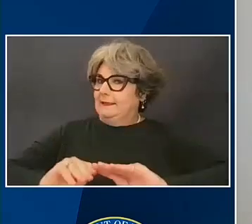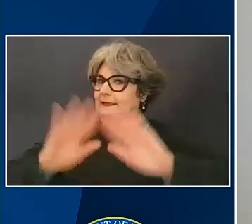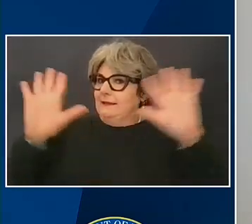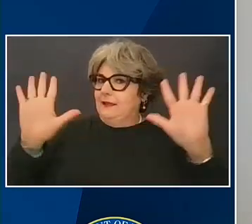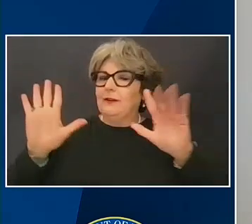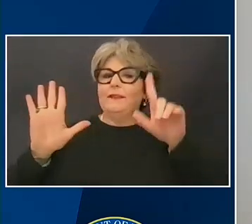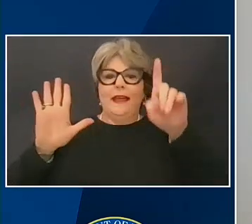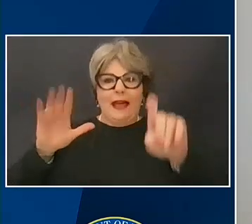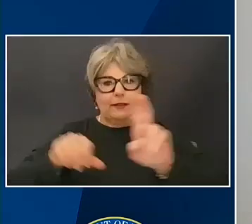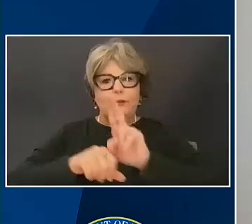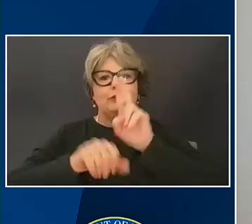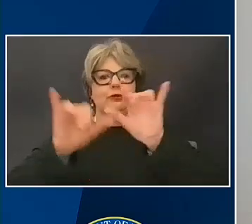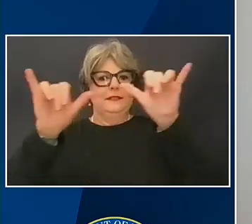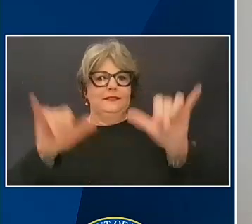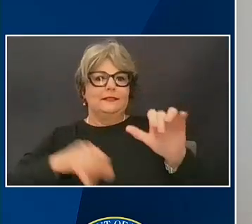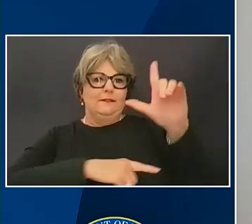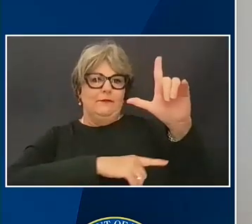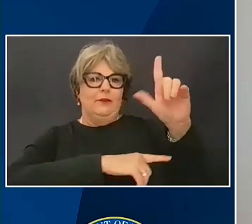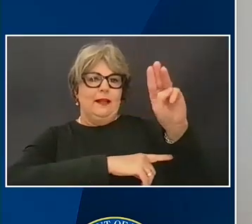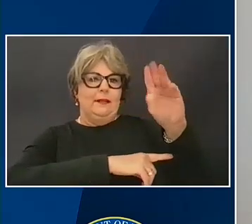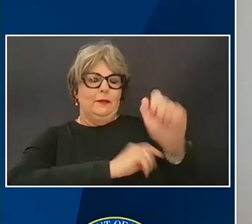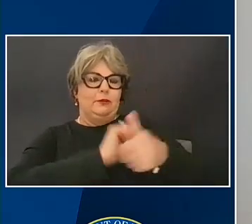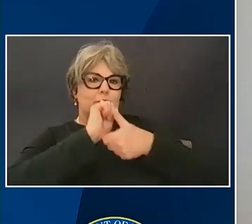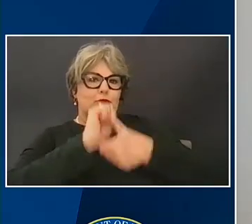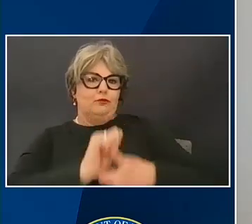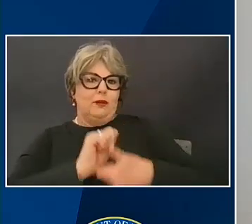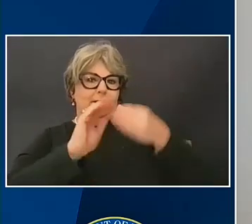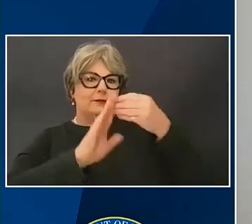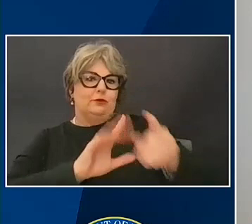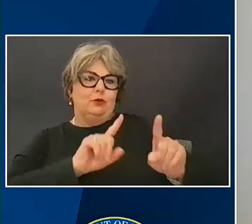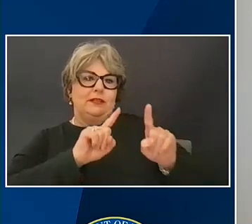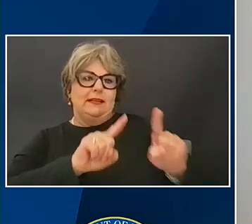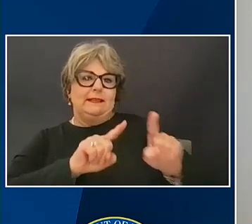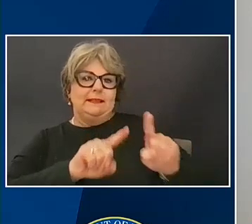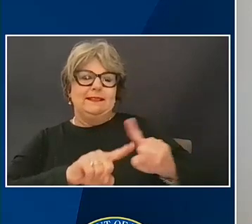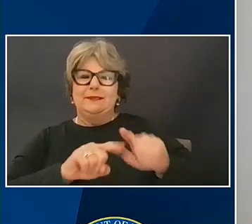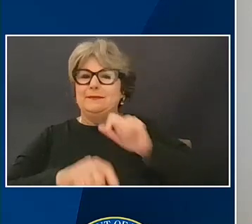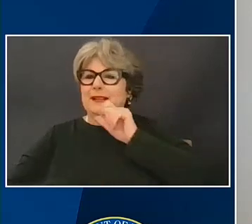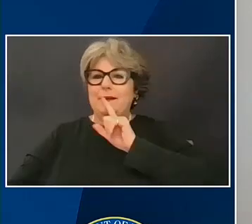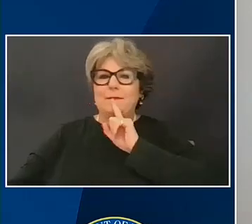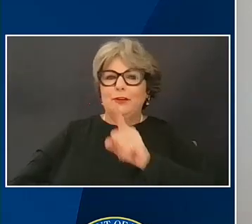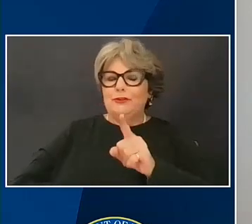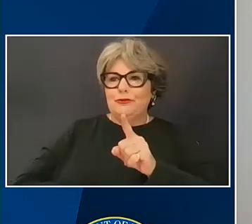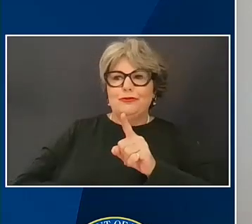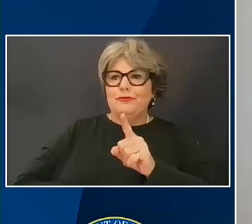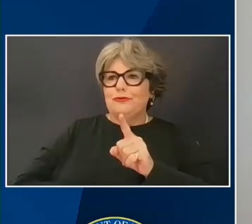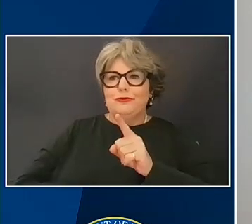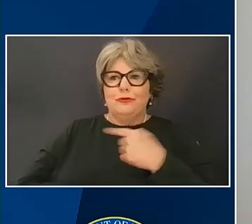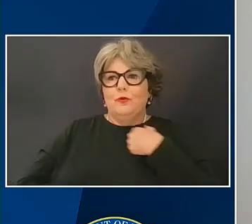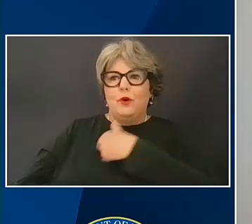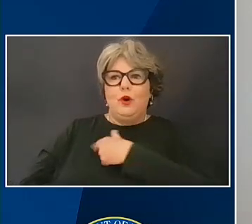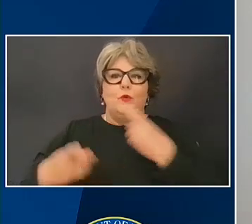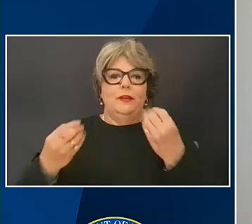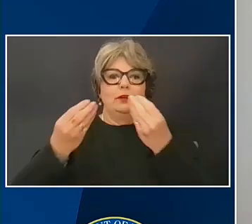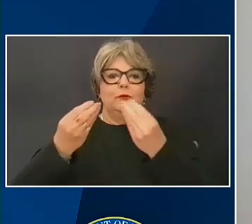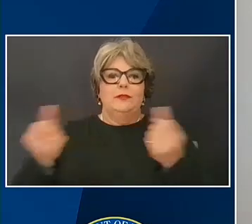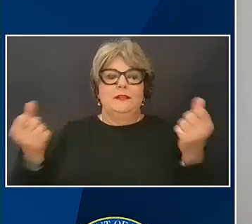that to track a student's attendance. But I'm not sure how much further we could go to resolve the broader issue of cases